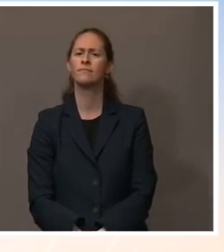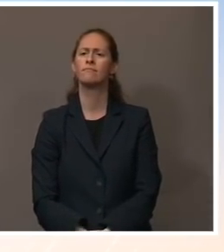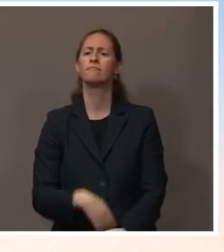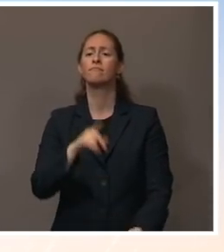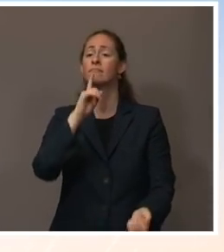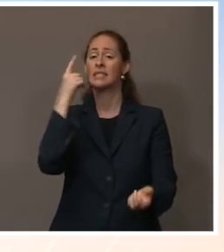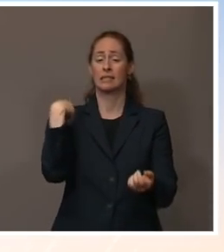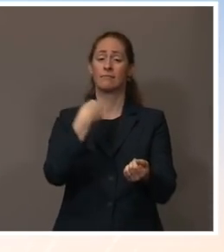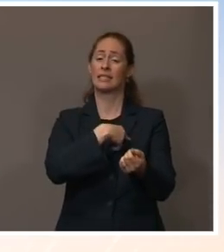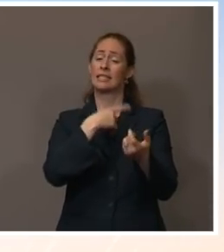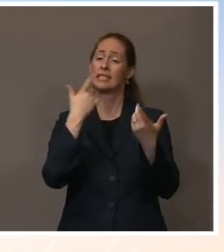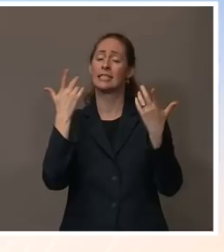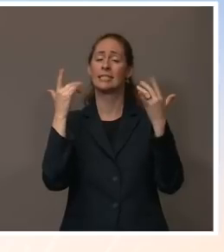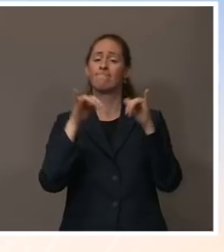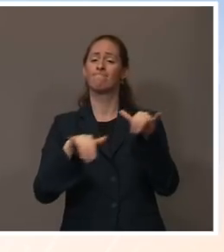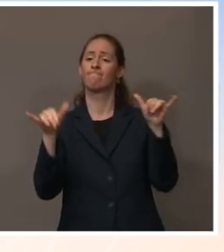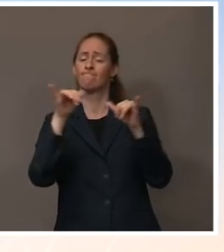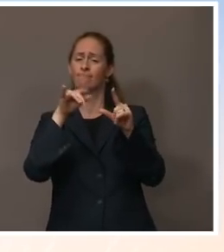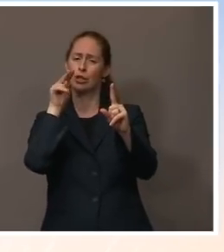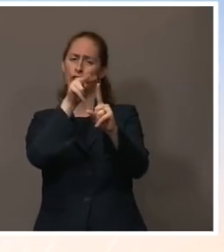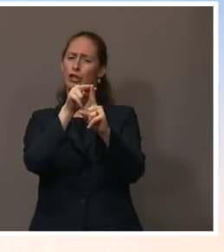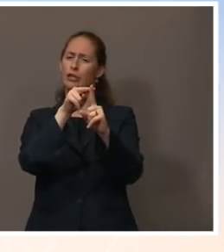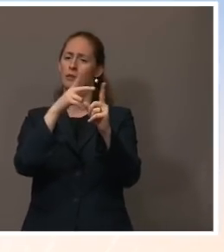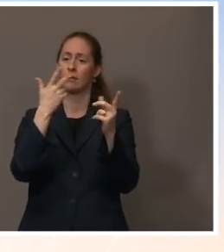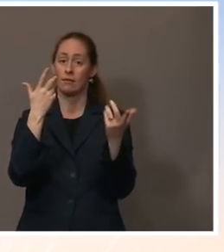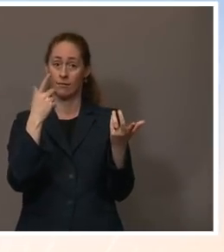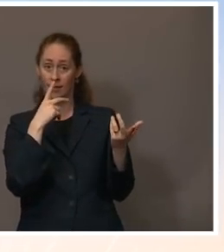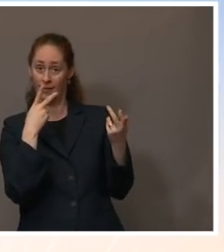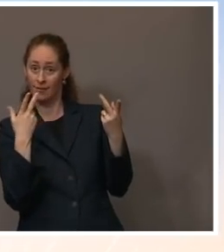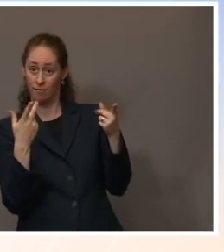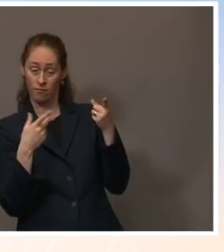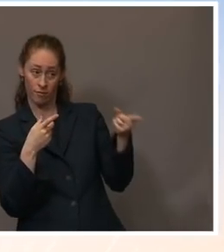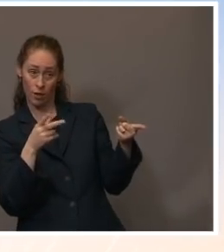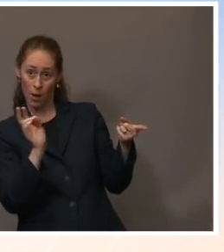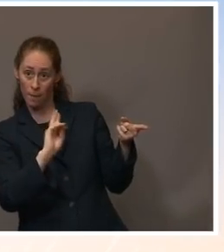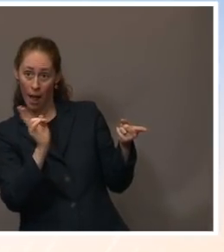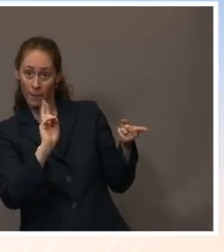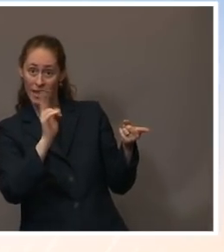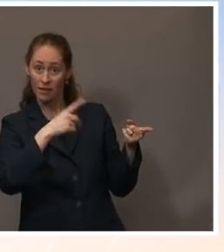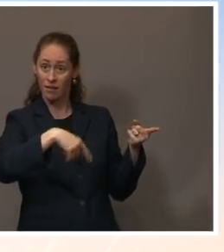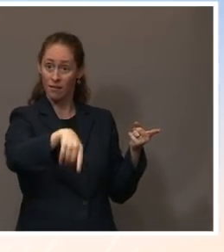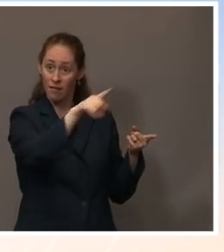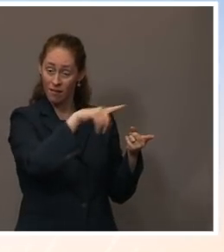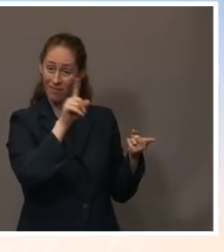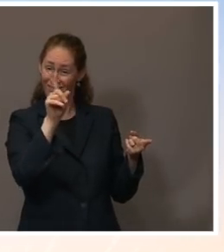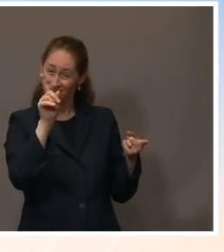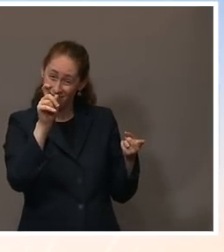Are -- are Dem- -- are Republicans, members of Congress, do they believe that rich people